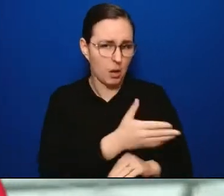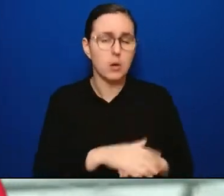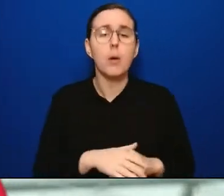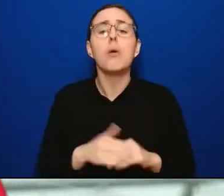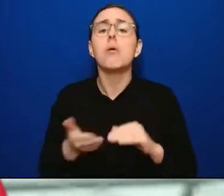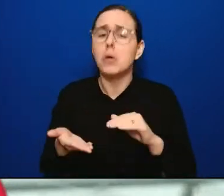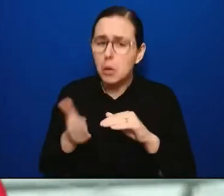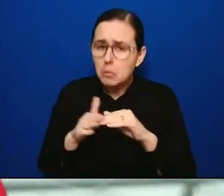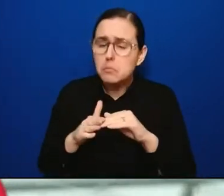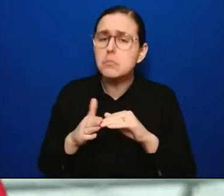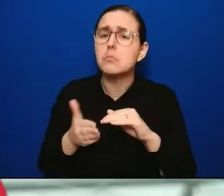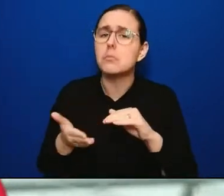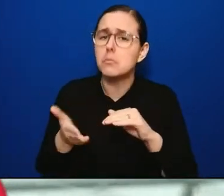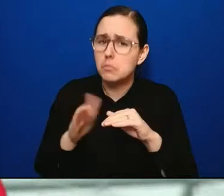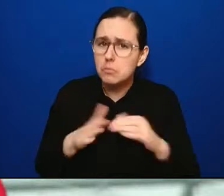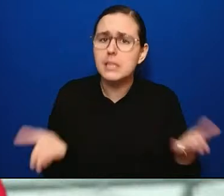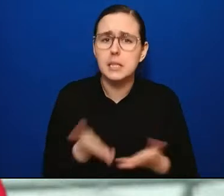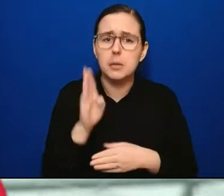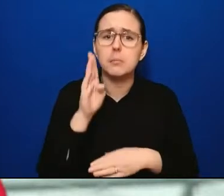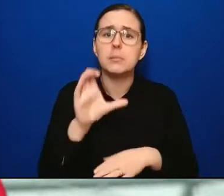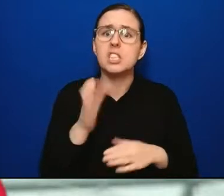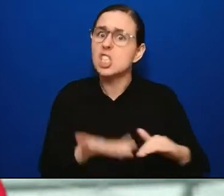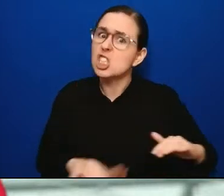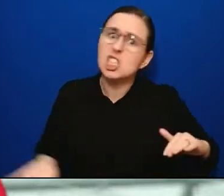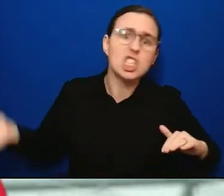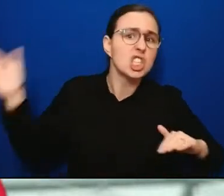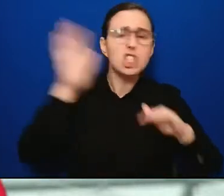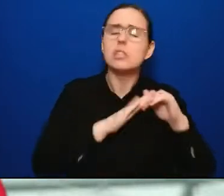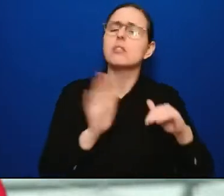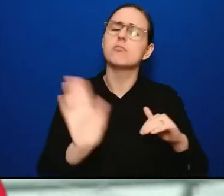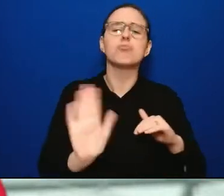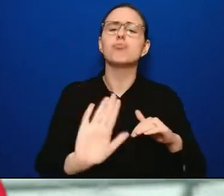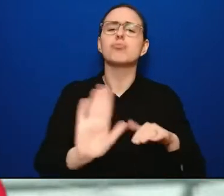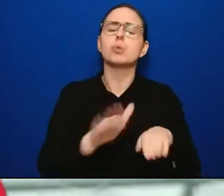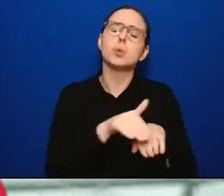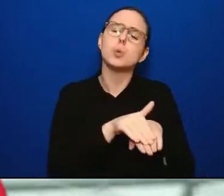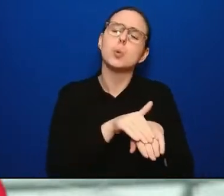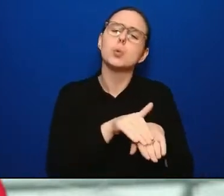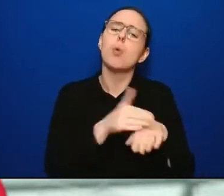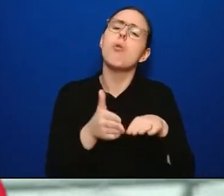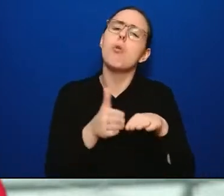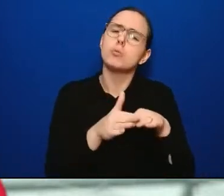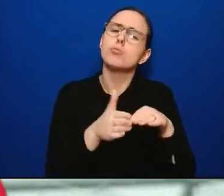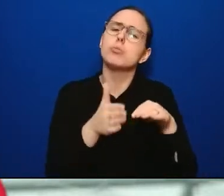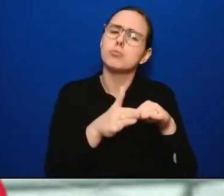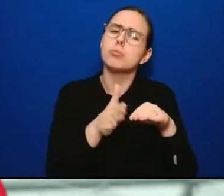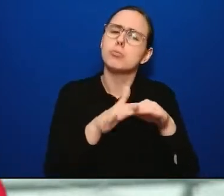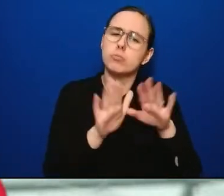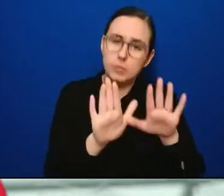the province so it has been increasing but slowly. The